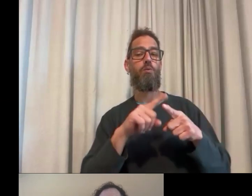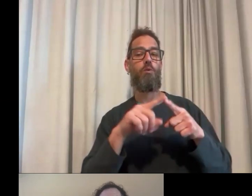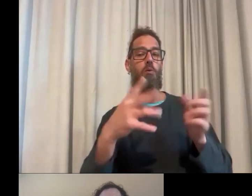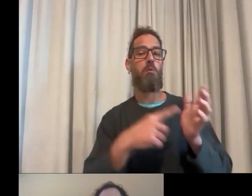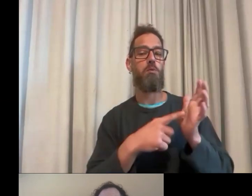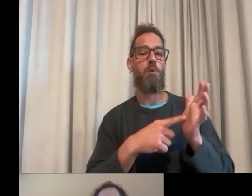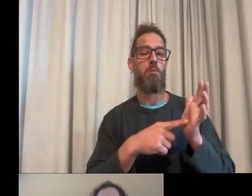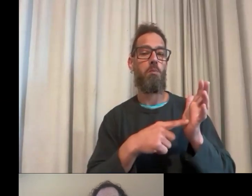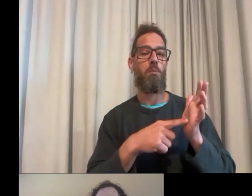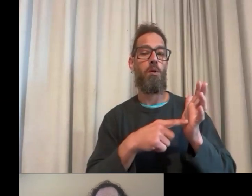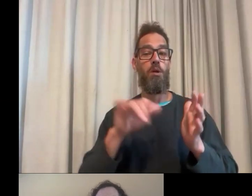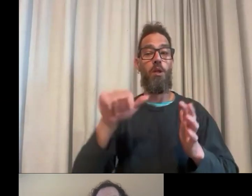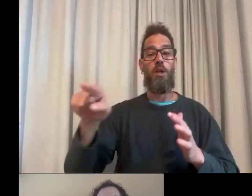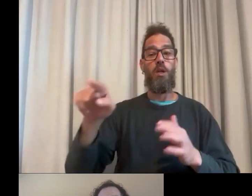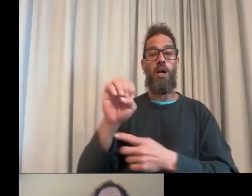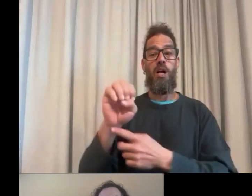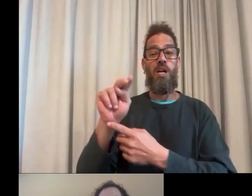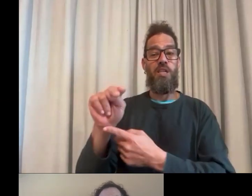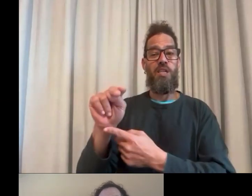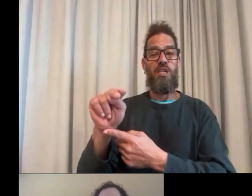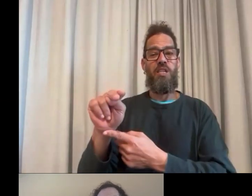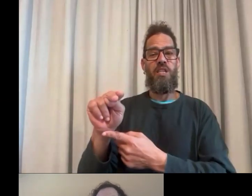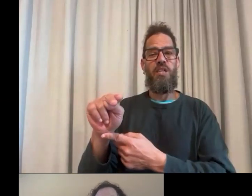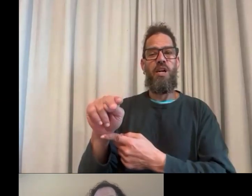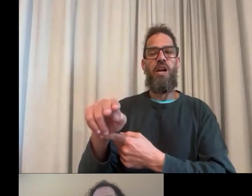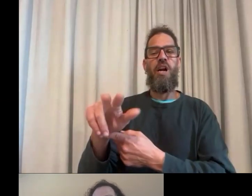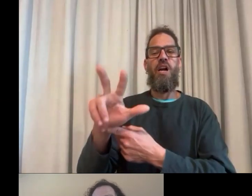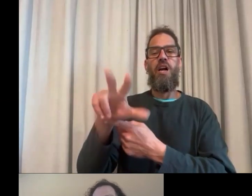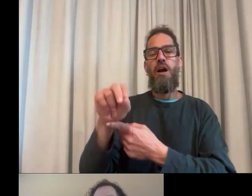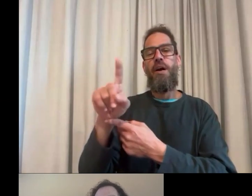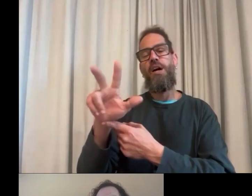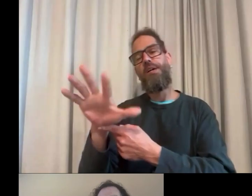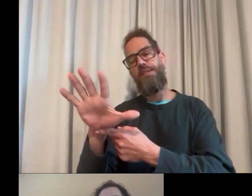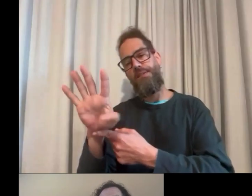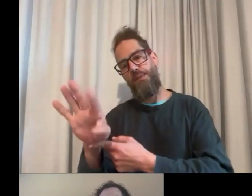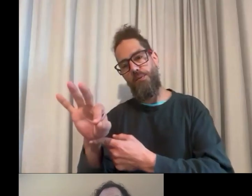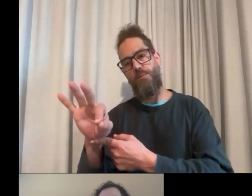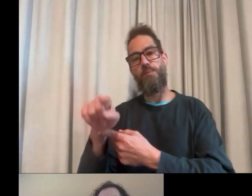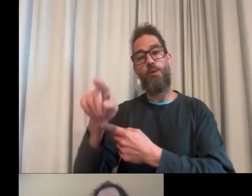that also says you can, if a new EN 301 549 comes out,